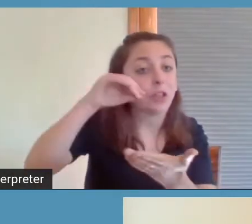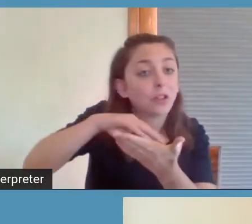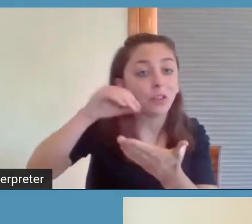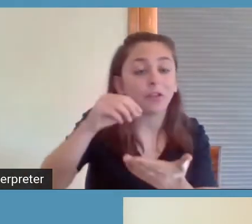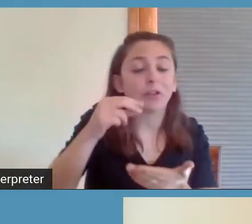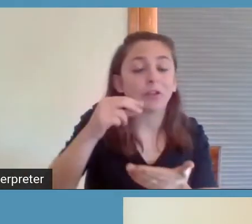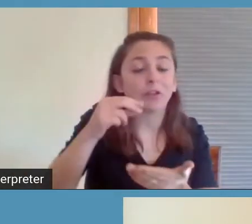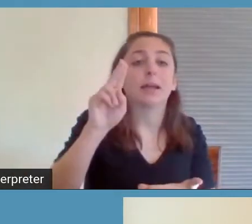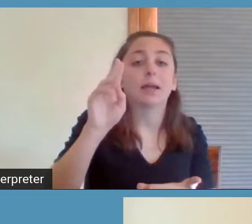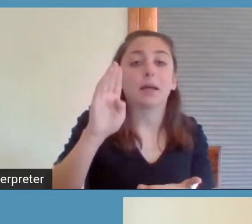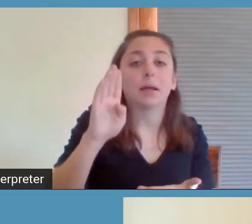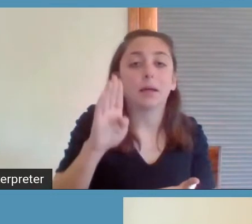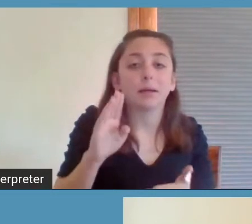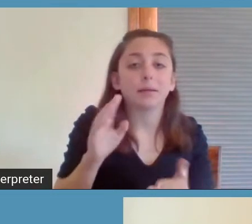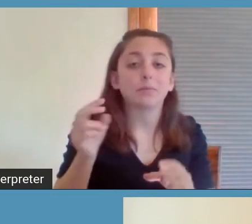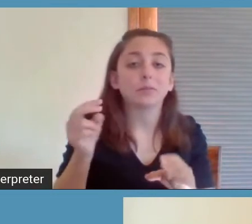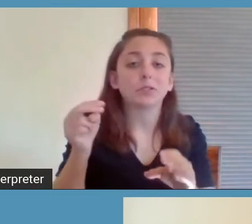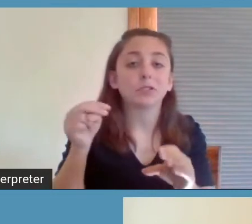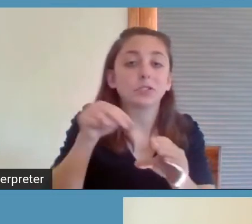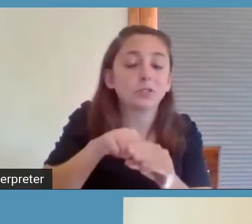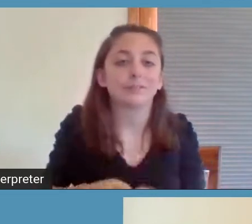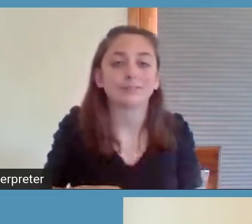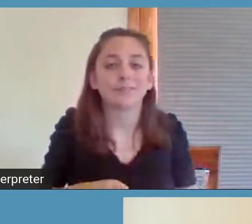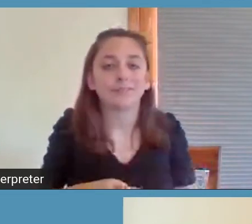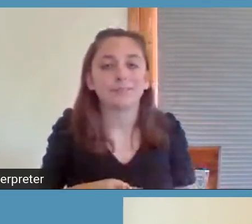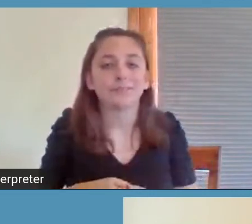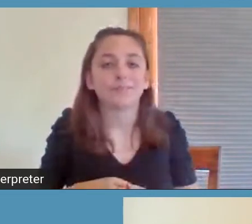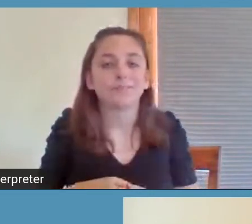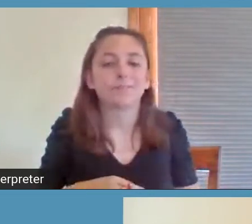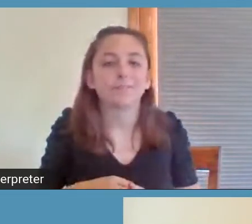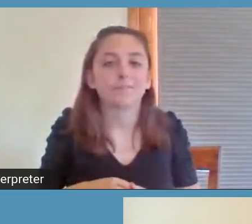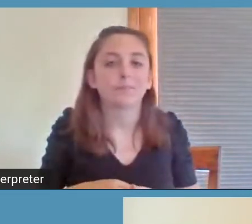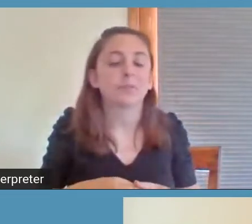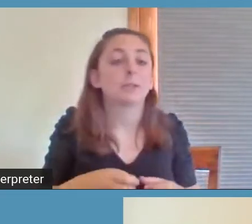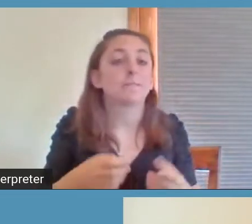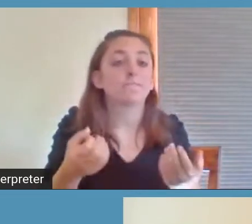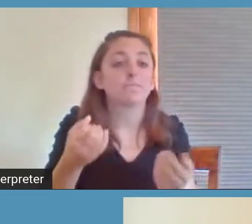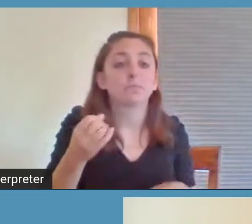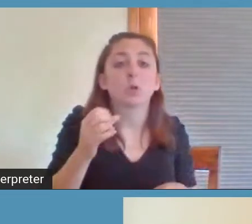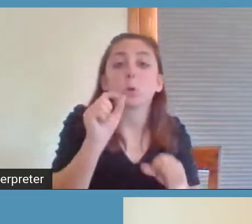around this particular module they'll continue to have have questions i'm sure we'll forward them